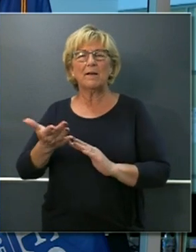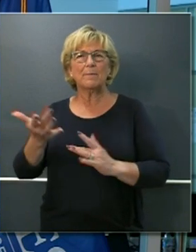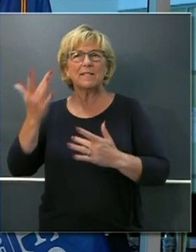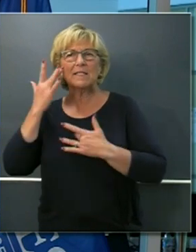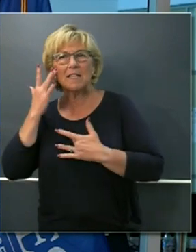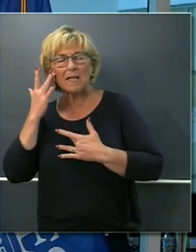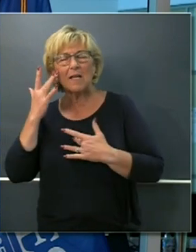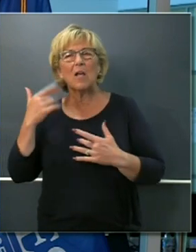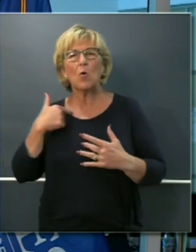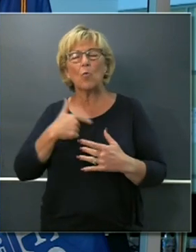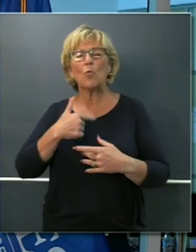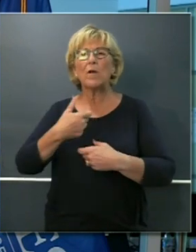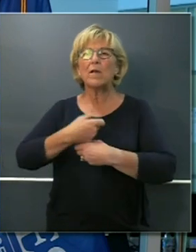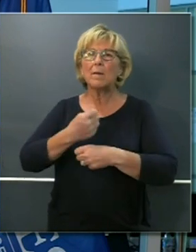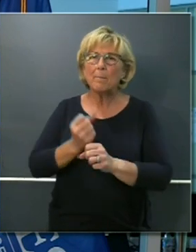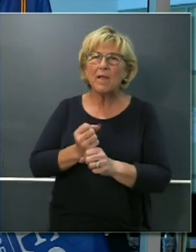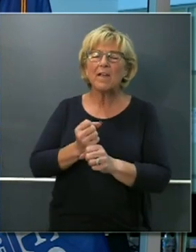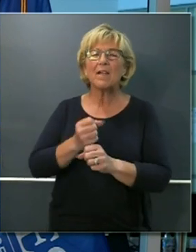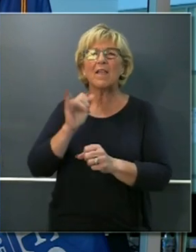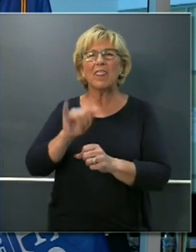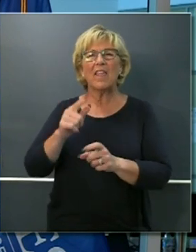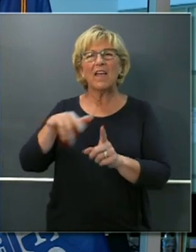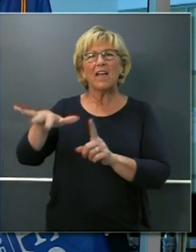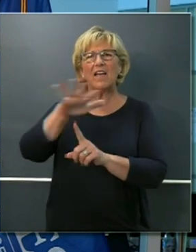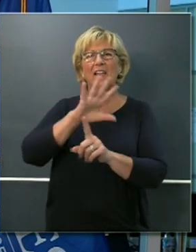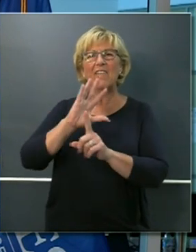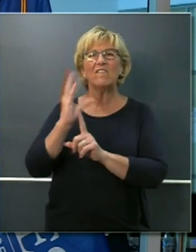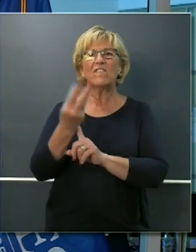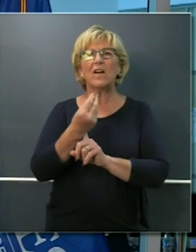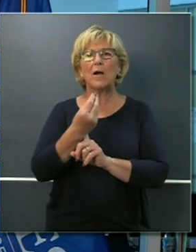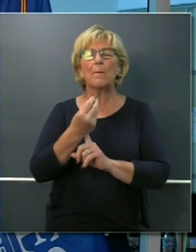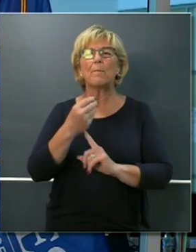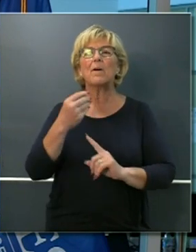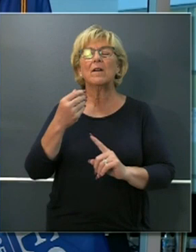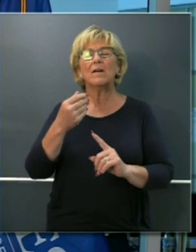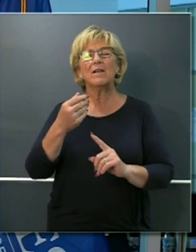TAKE A LOT MORE MODIFICATION TO ADAPT IN A WAY WHERE PEOPLE CAN